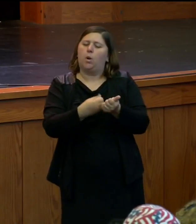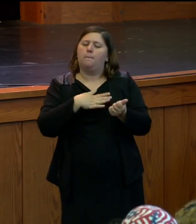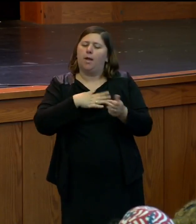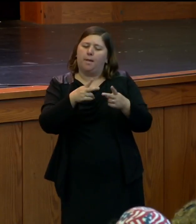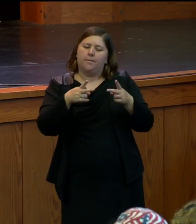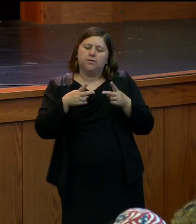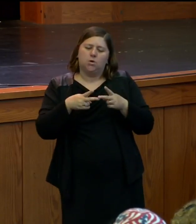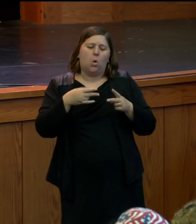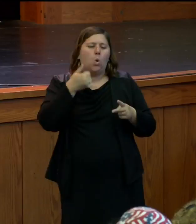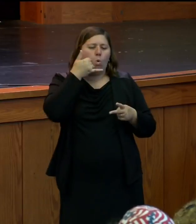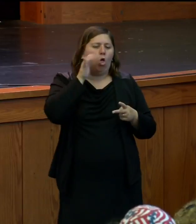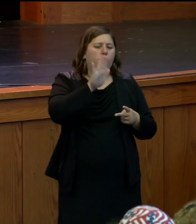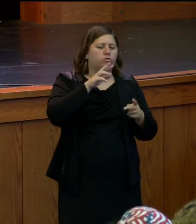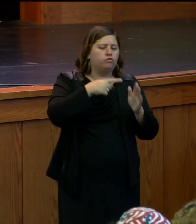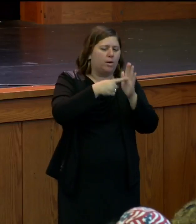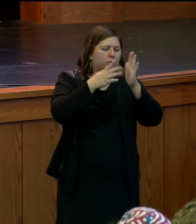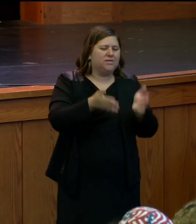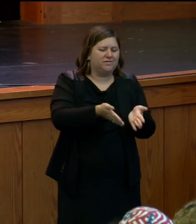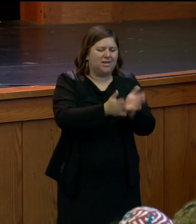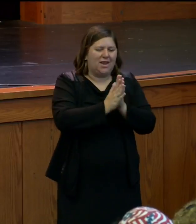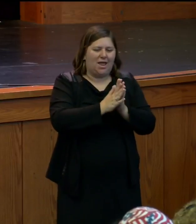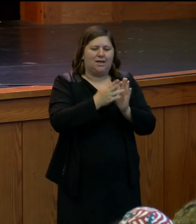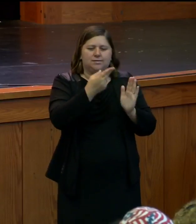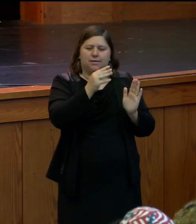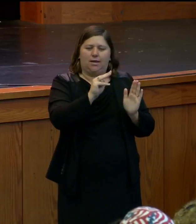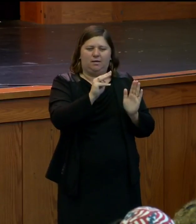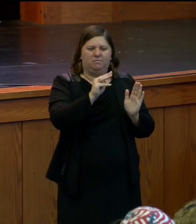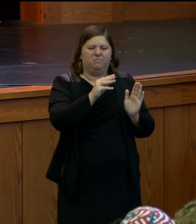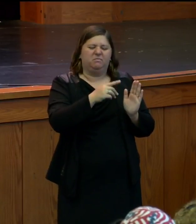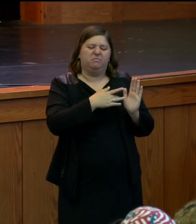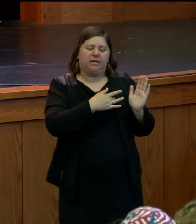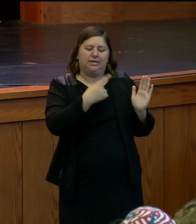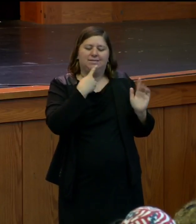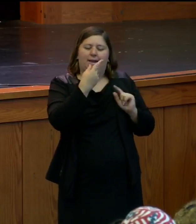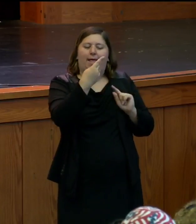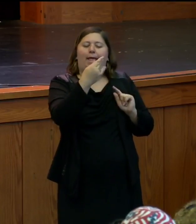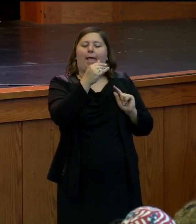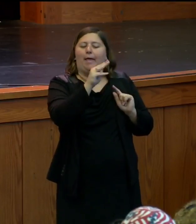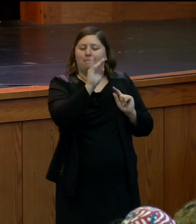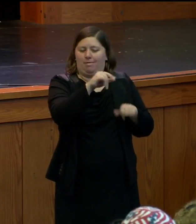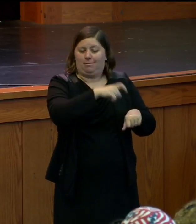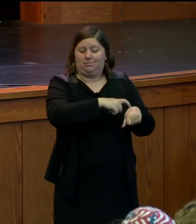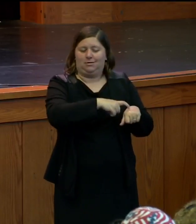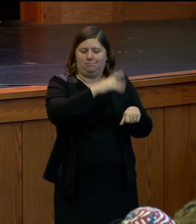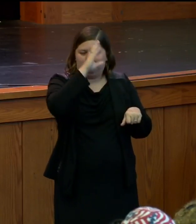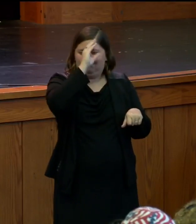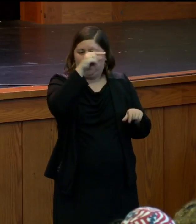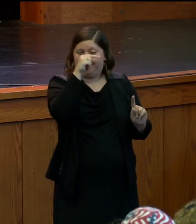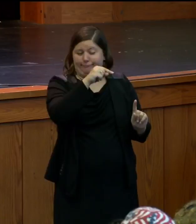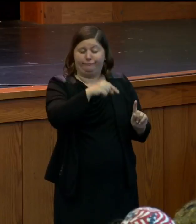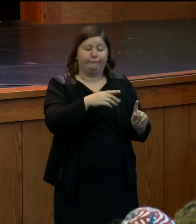OR TO CALL MY REPRESENTATIVE AND ASK HIM IT USUALLY SAID HIM THEN TO VOTE FOR A PARTICULAR BILL.